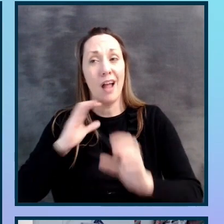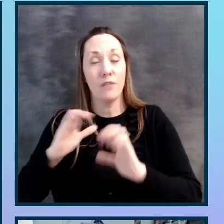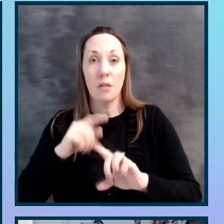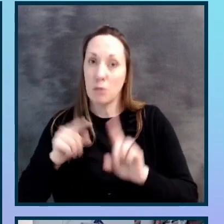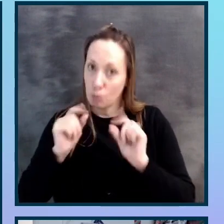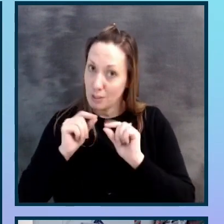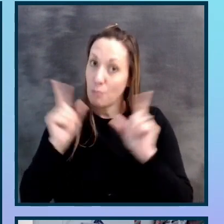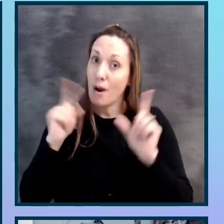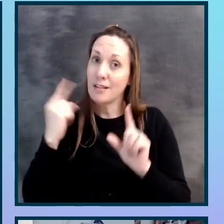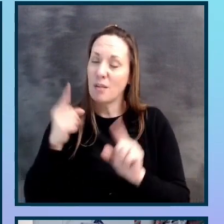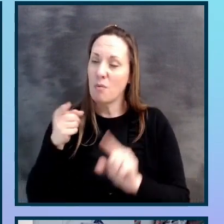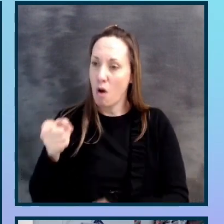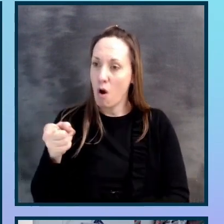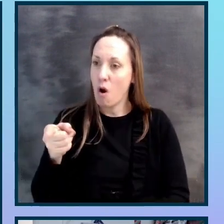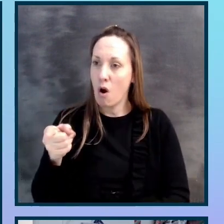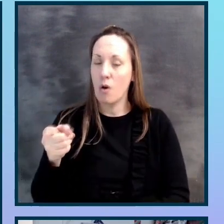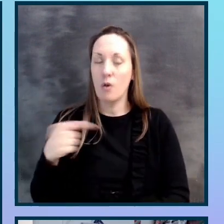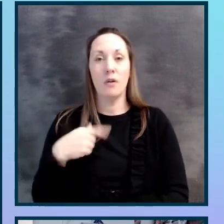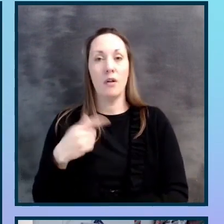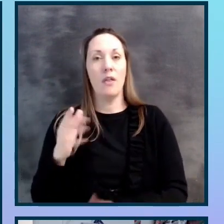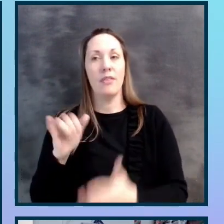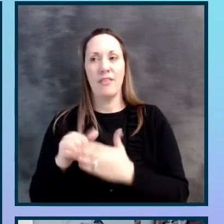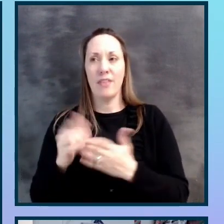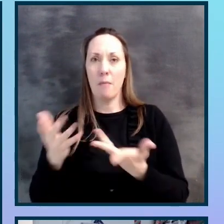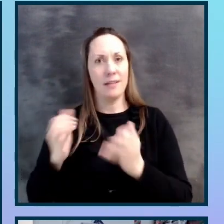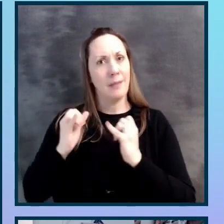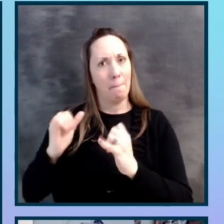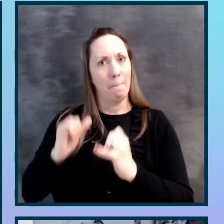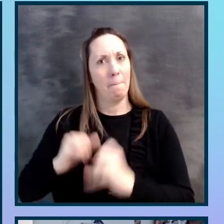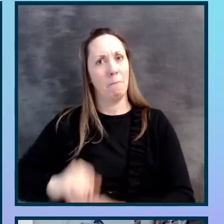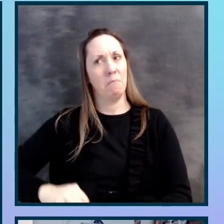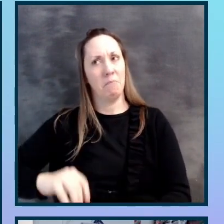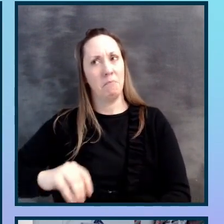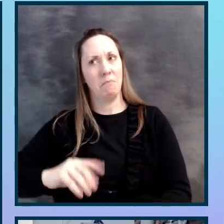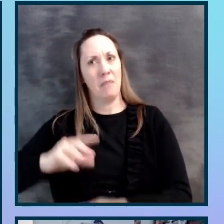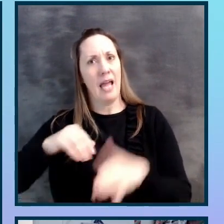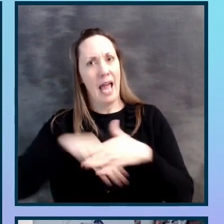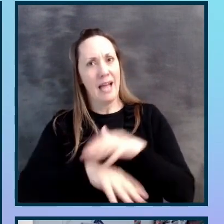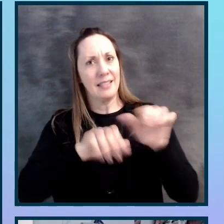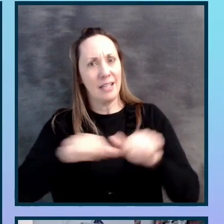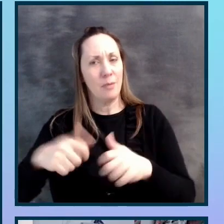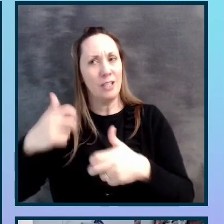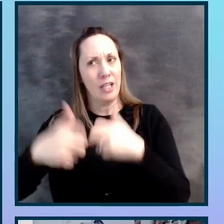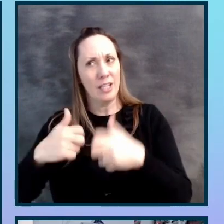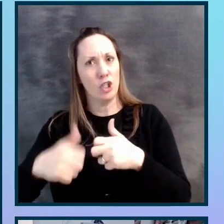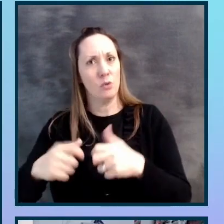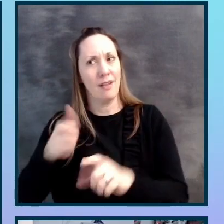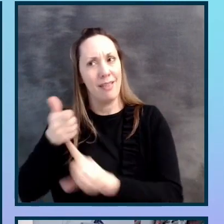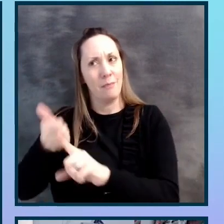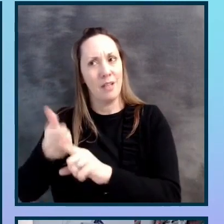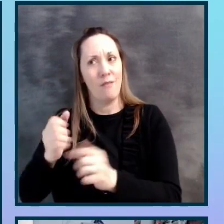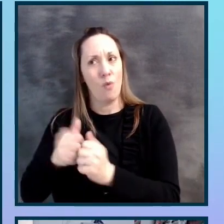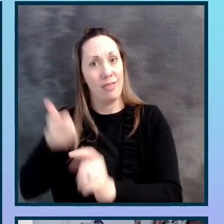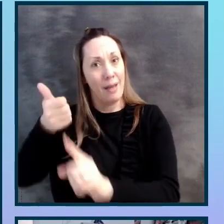as firsthand experience with accessibility as well, either for themselves or with a friend or family member.